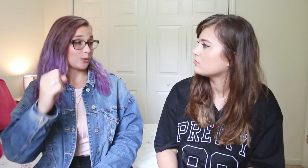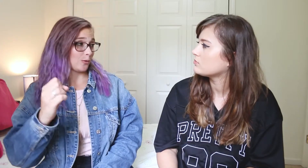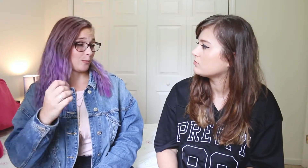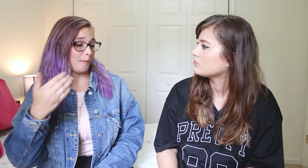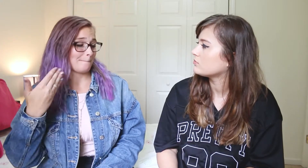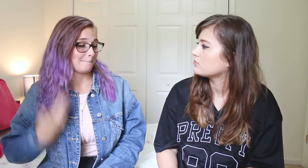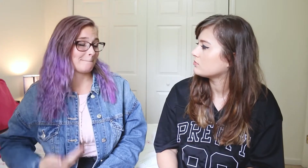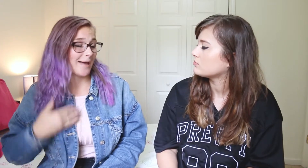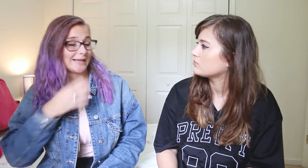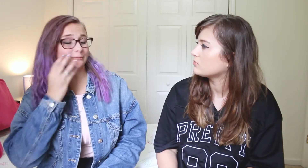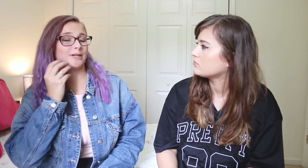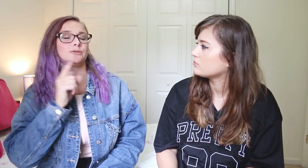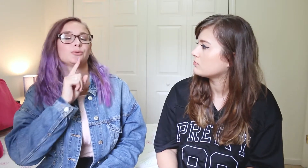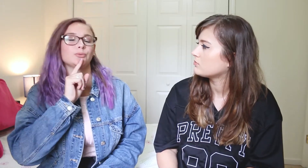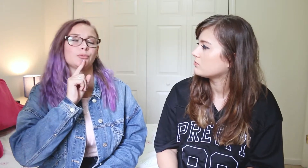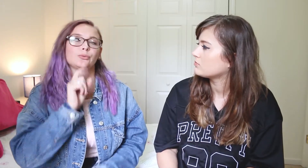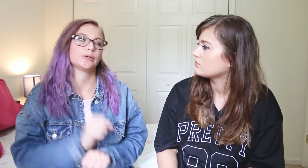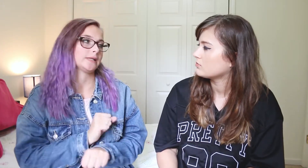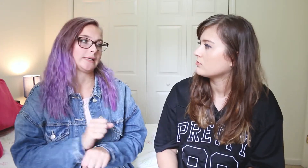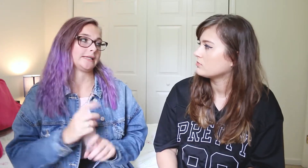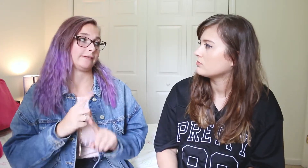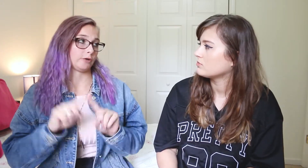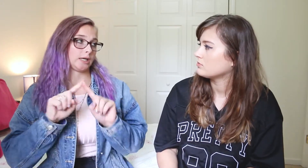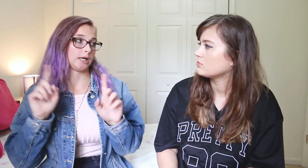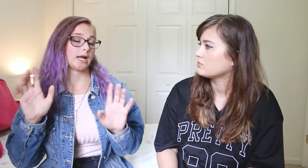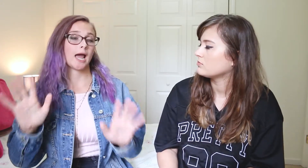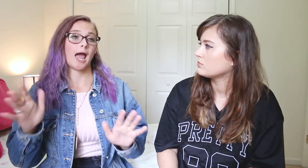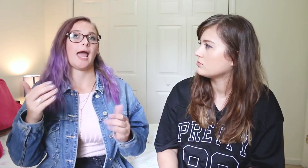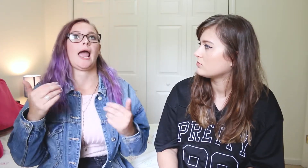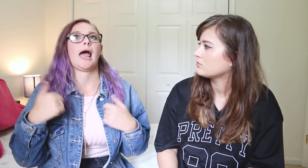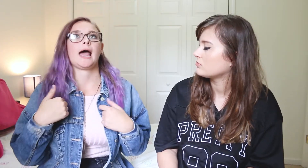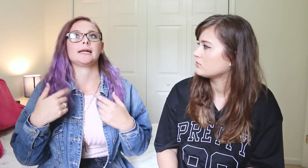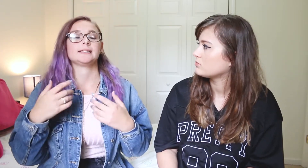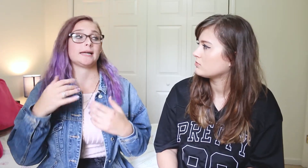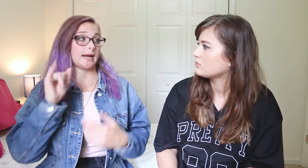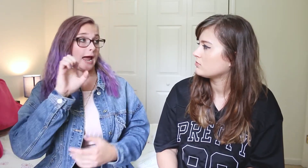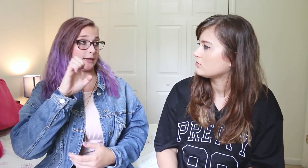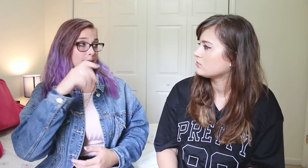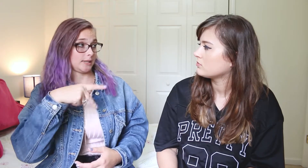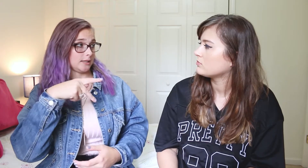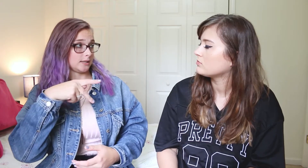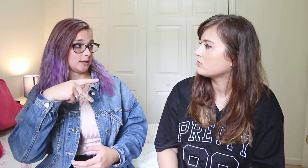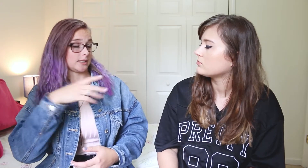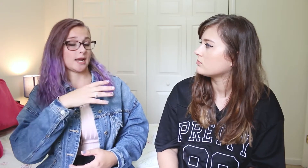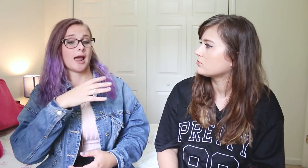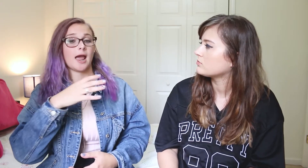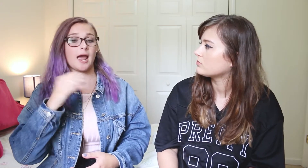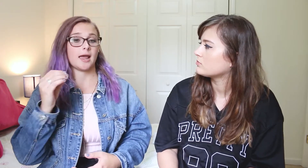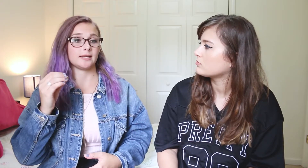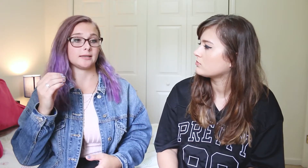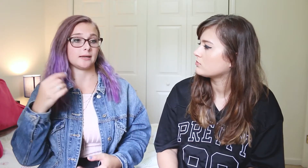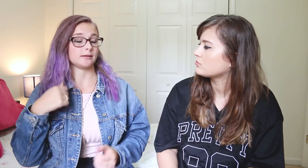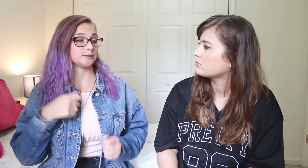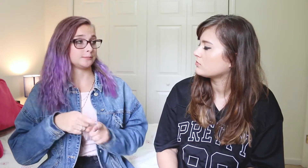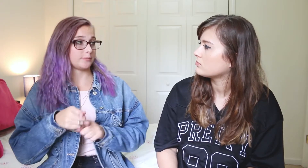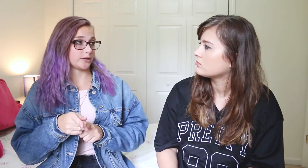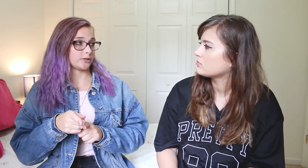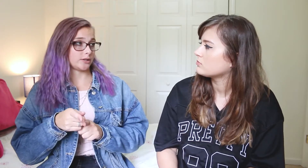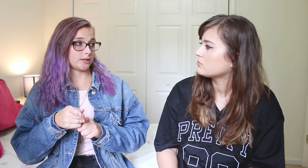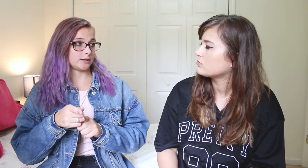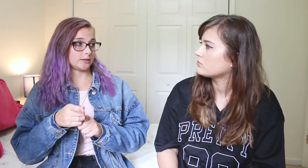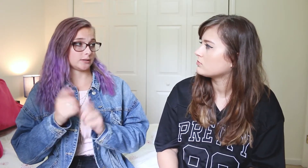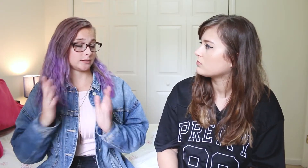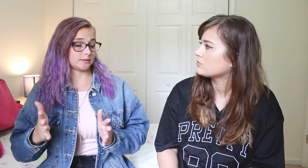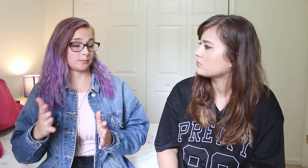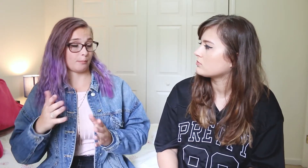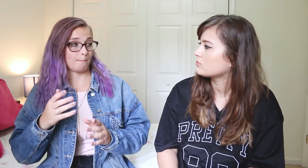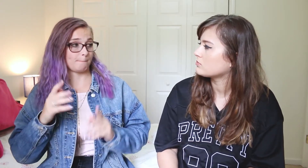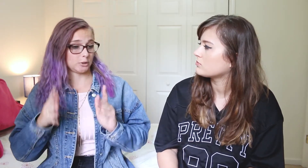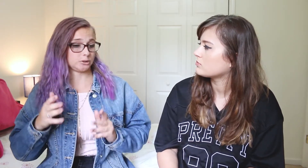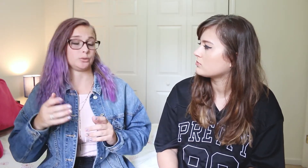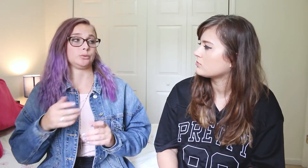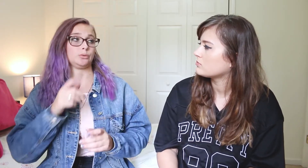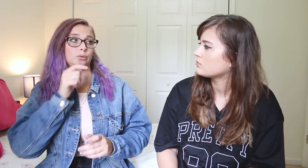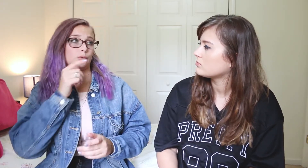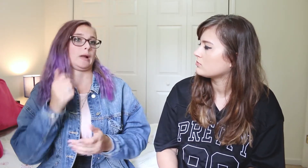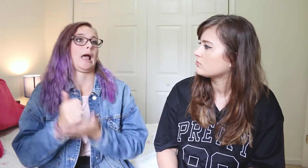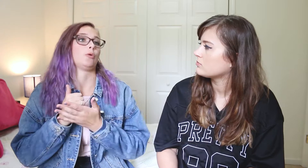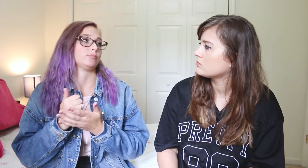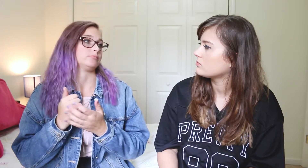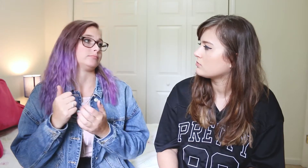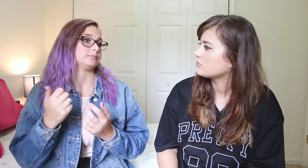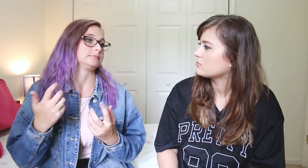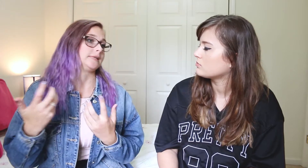So my experience was really different, I had an IEP and a specialist to help.